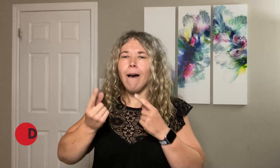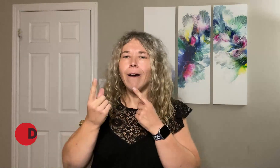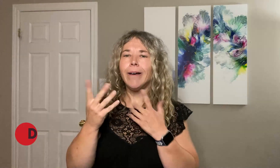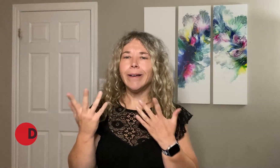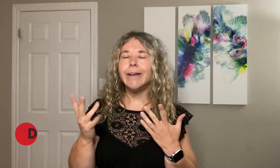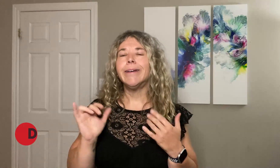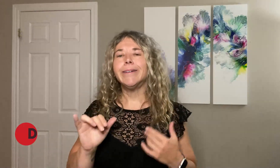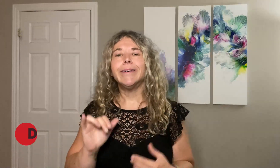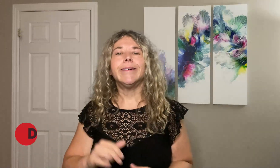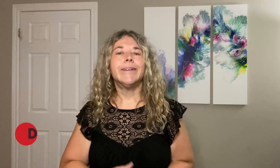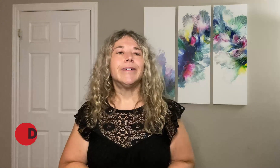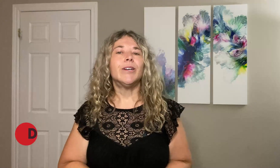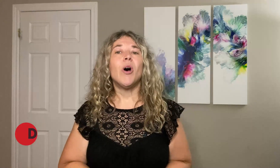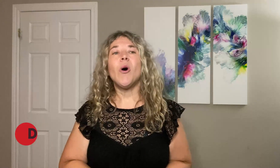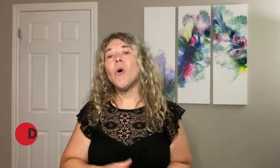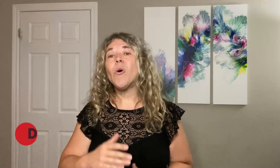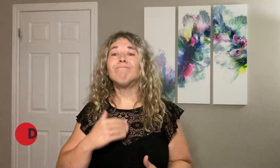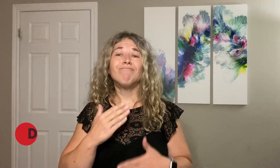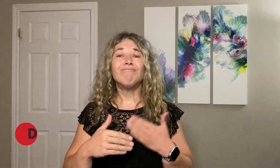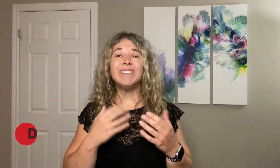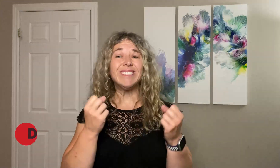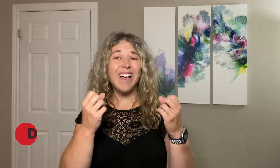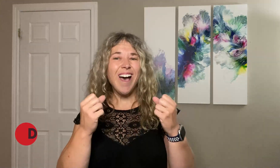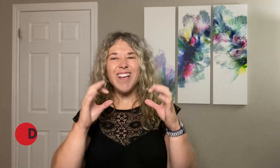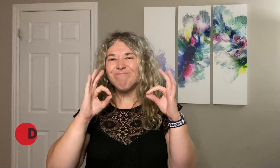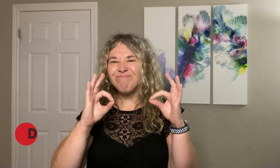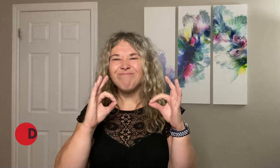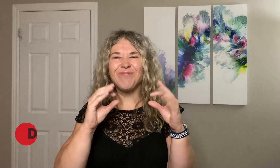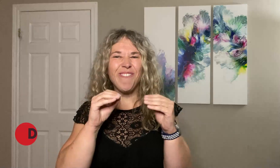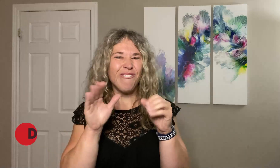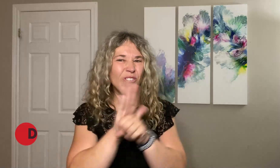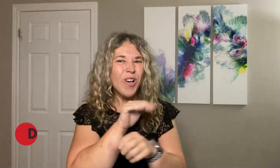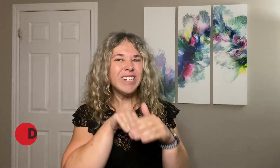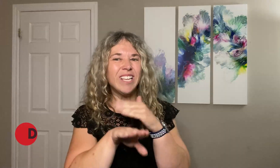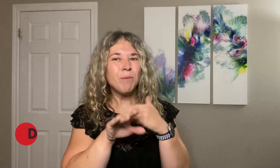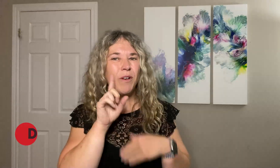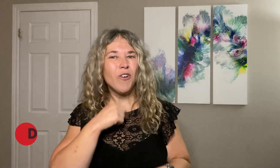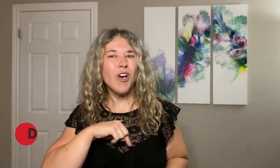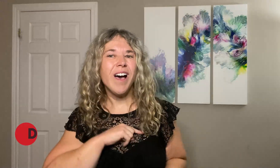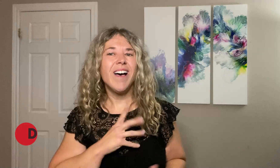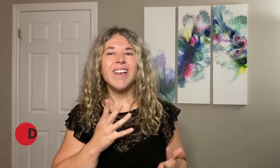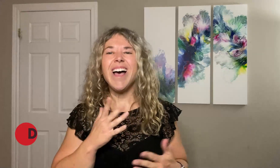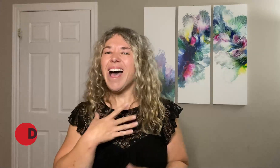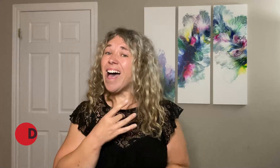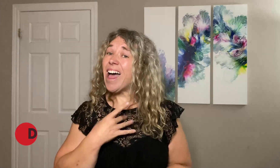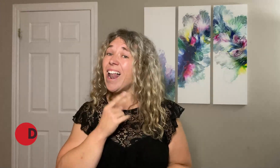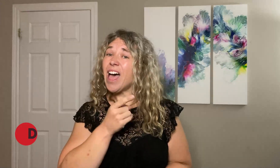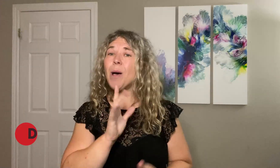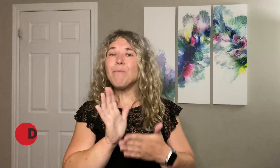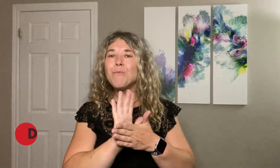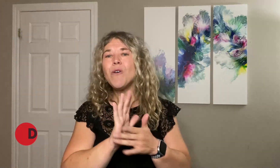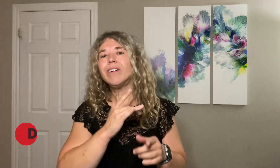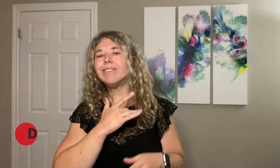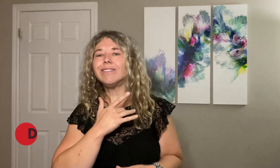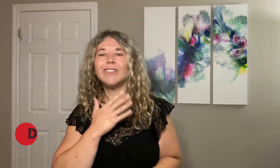great, full access for us, I liked the movie. You know with other movies where